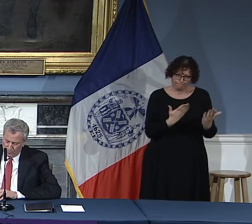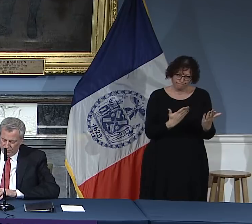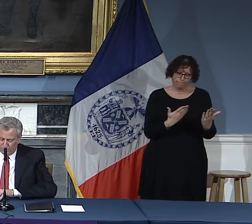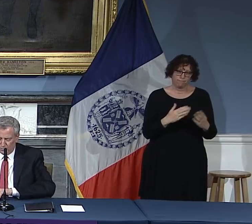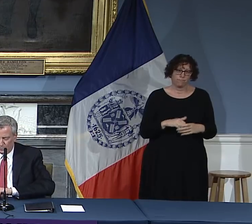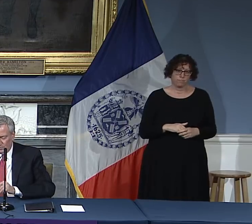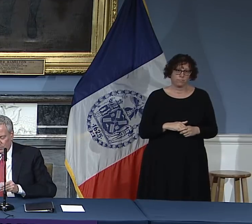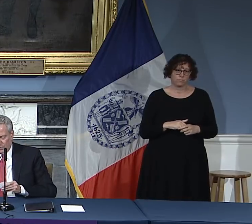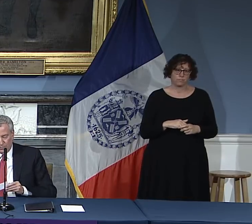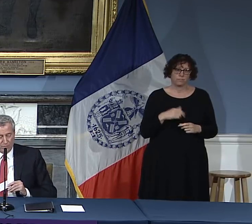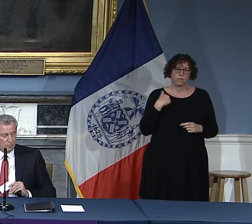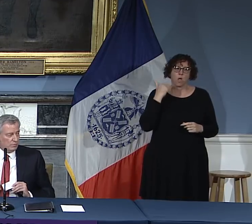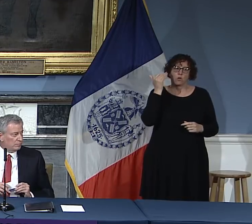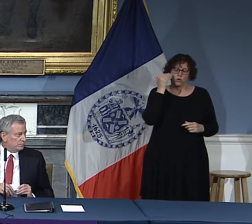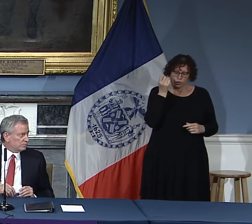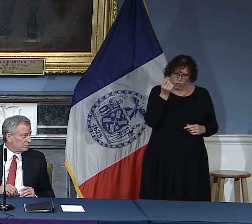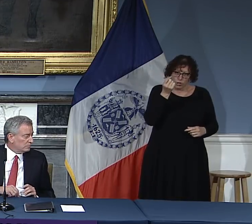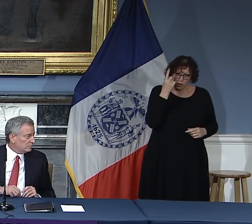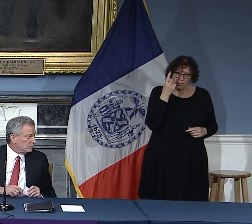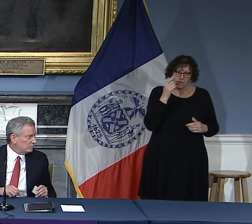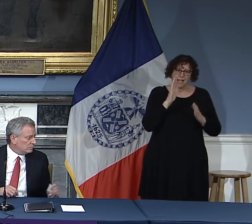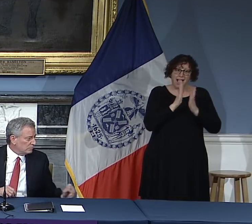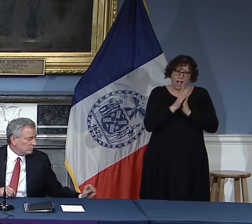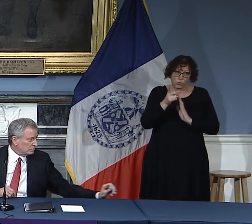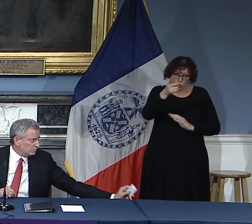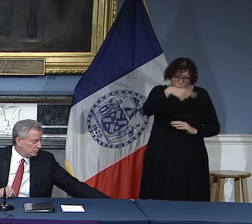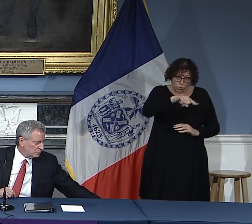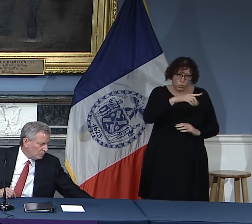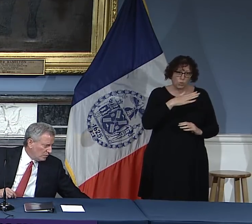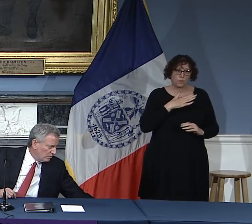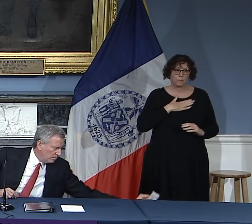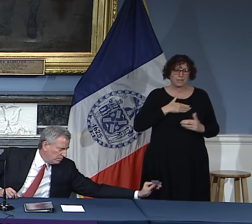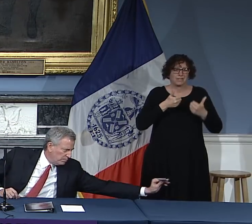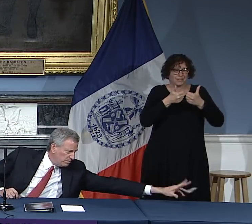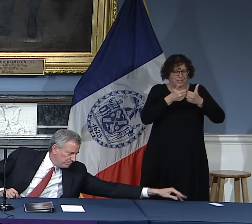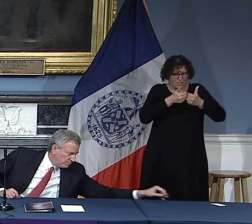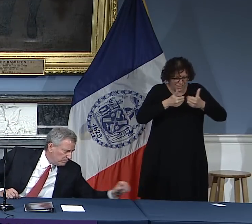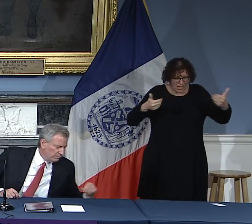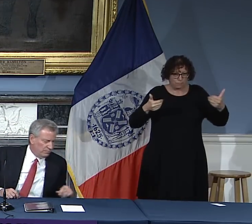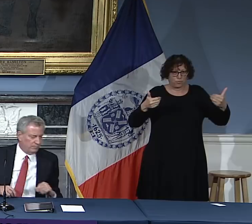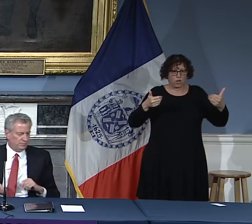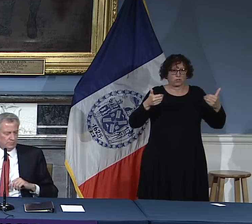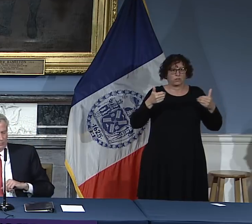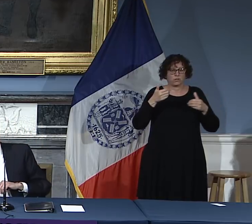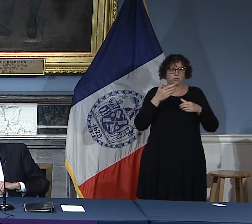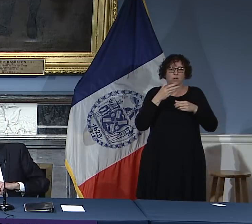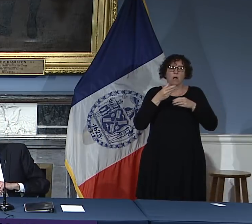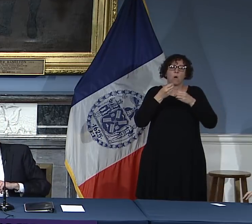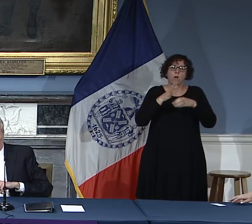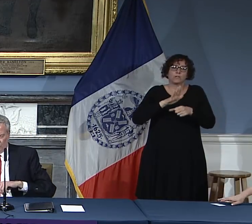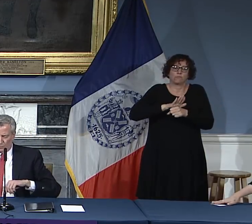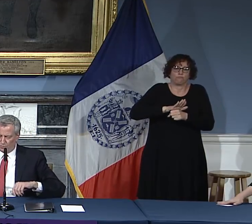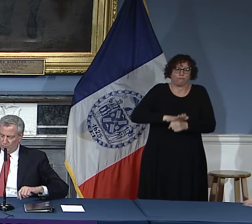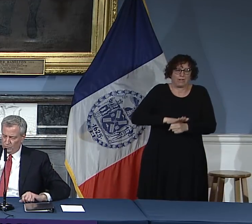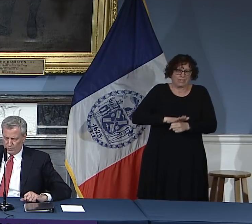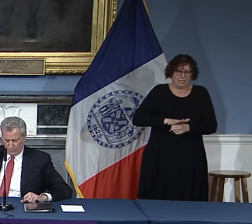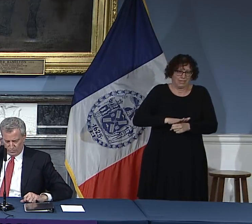IGLHLYT. I KNOW THAT ASKGIN OPPELETO SOCIALLY DISANTCE CREATES HARDSHIPS. ASHE T MYAORAS H